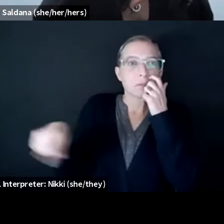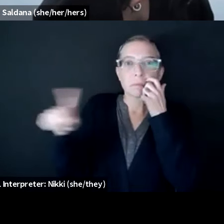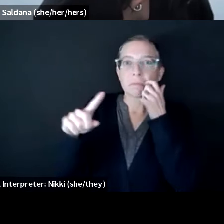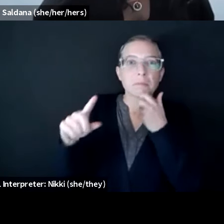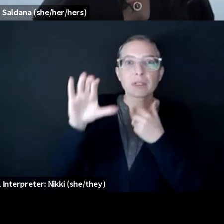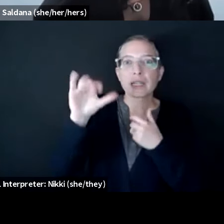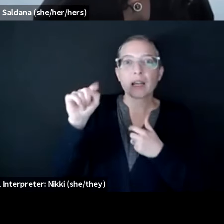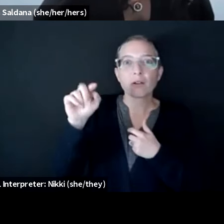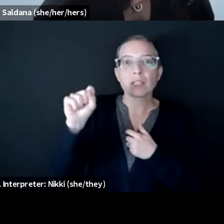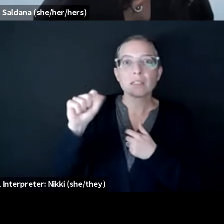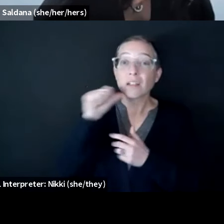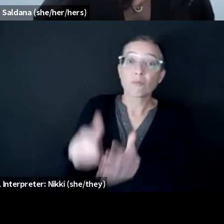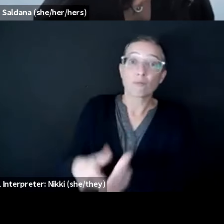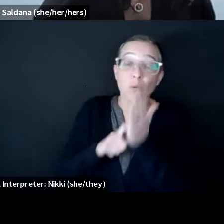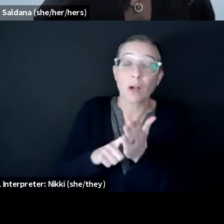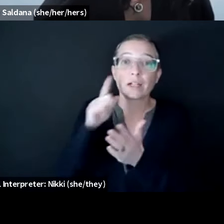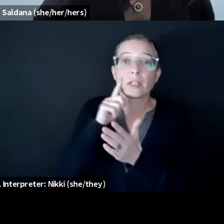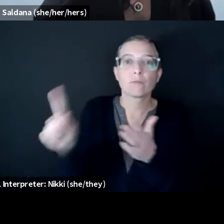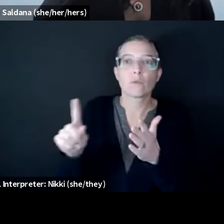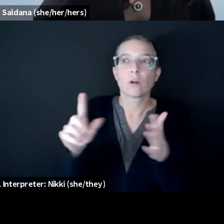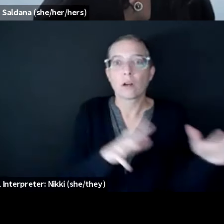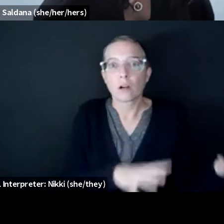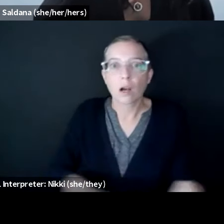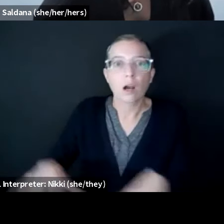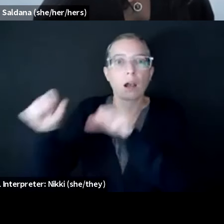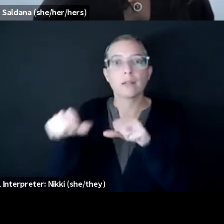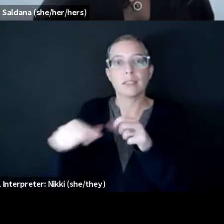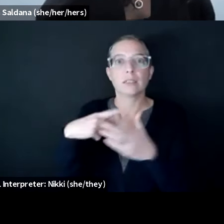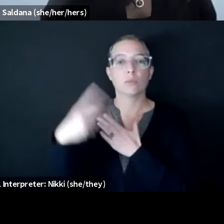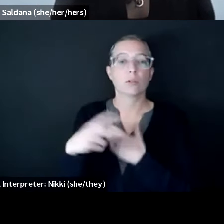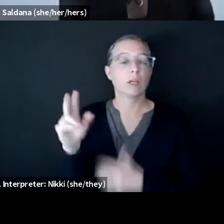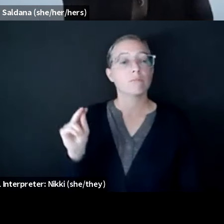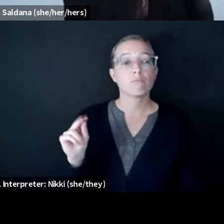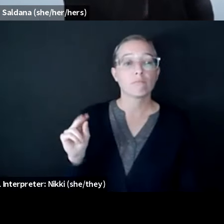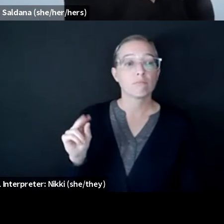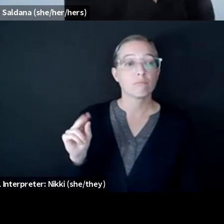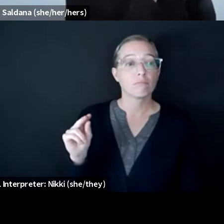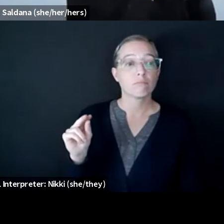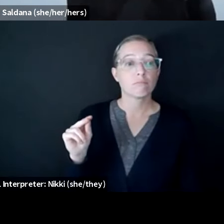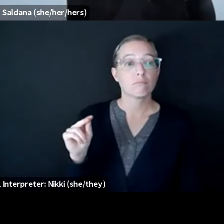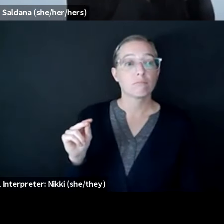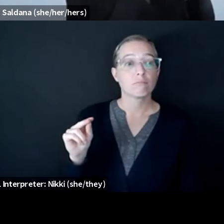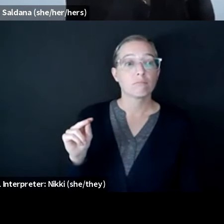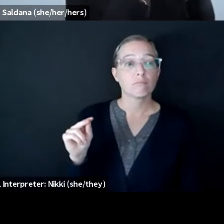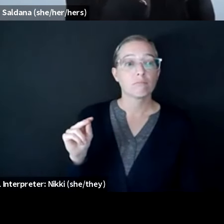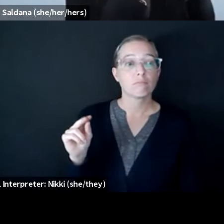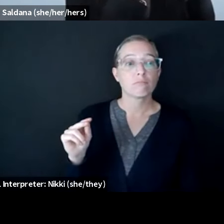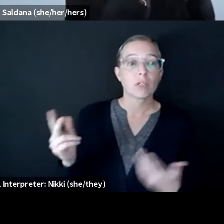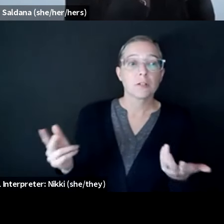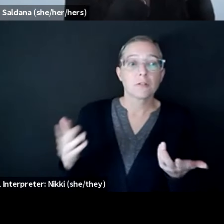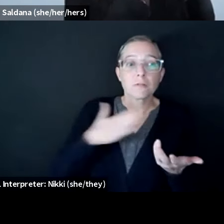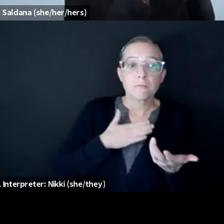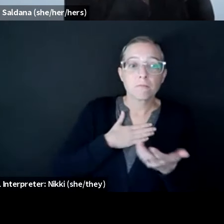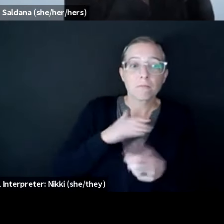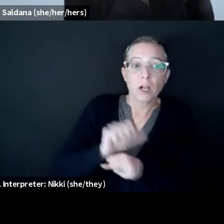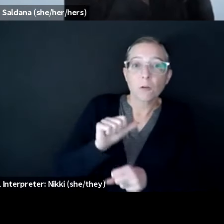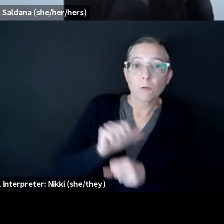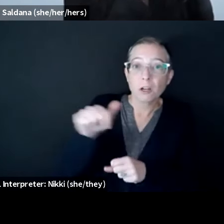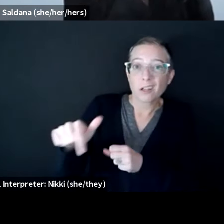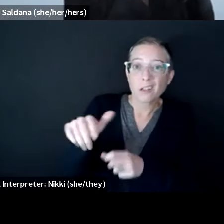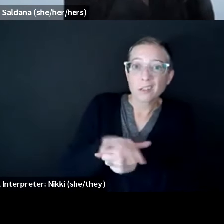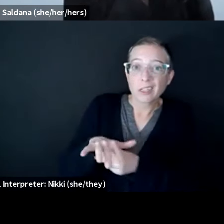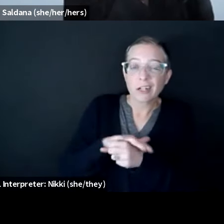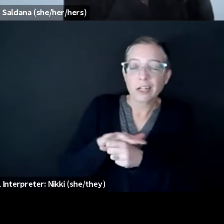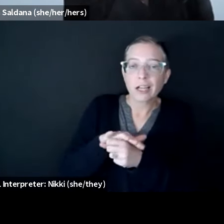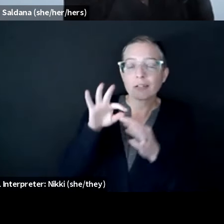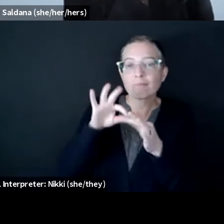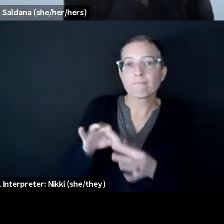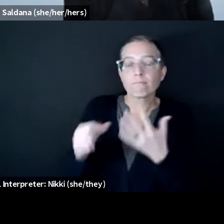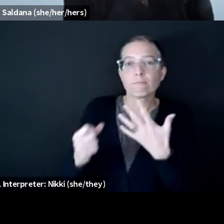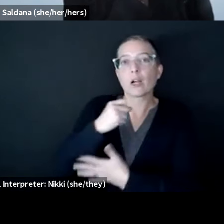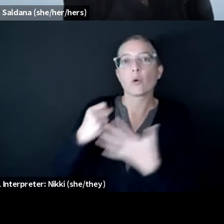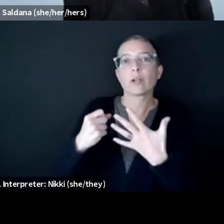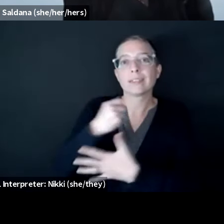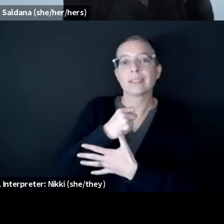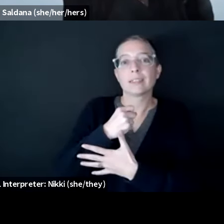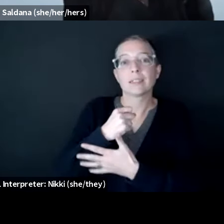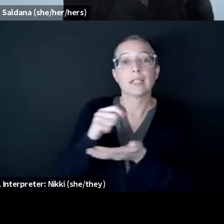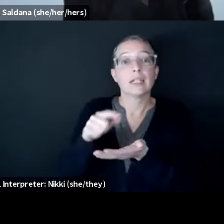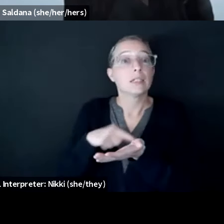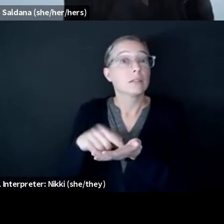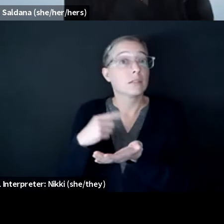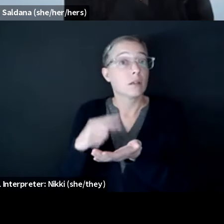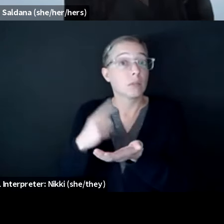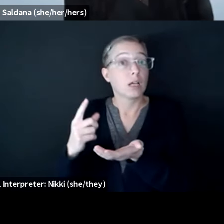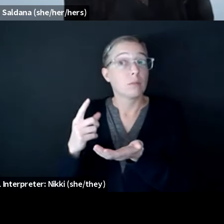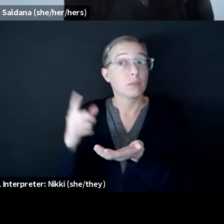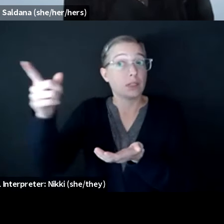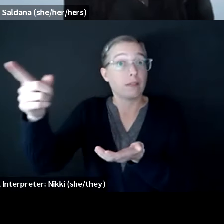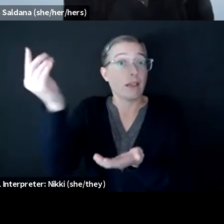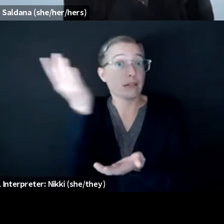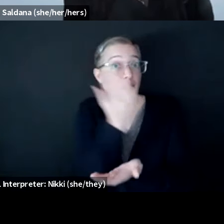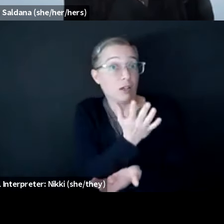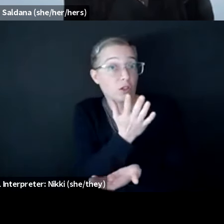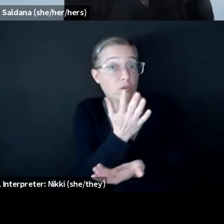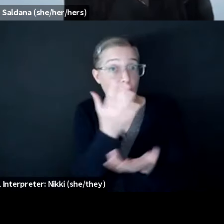Kris Krasnowski: And so I think a lot of times and over the course of of my work in this area, it really does come down to priority and sometimes priorities are delivered to you, you know you have certain requirements of.